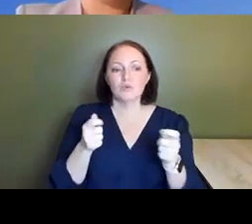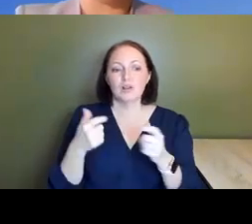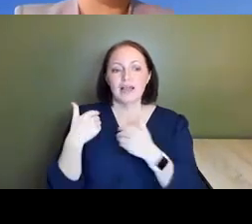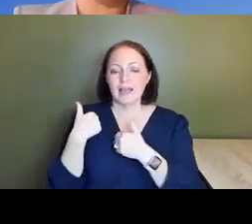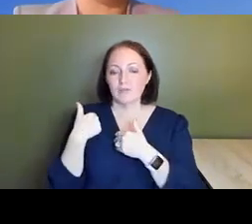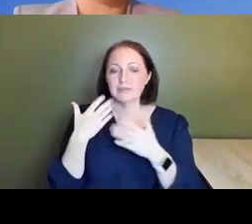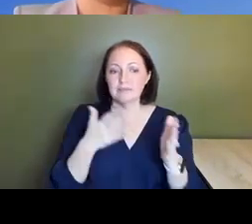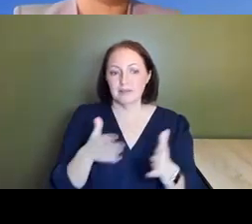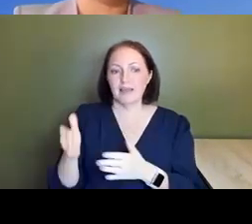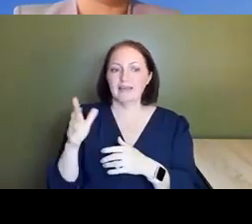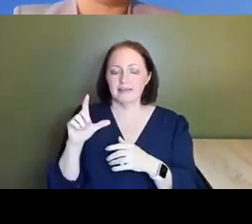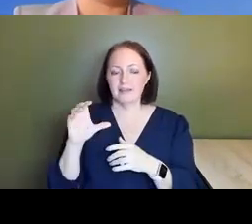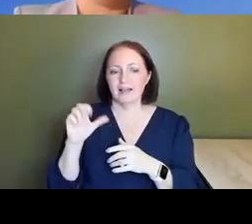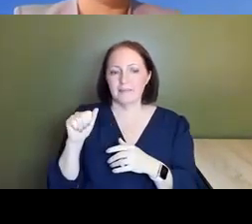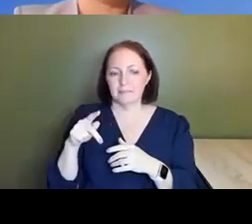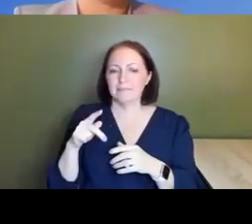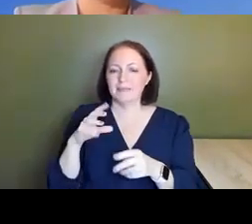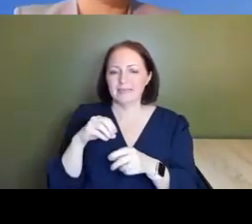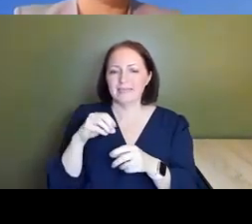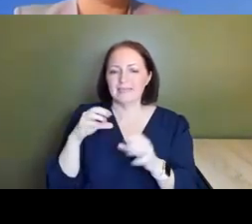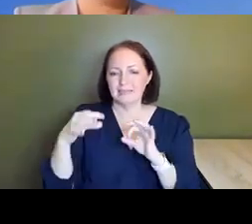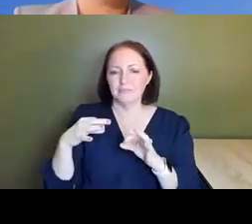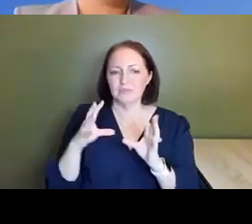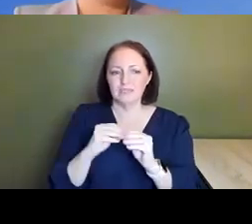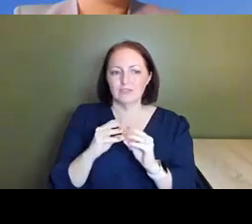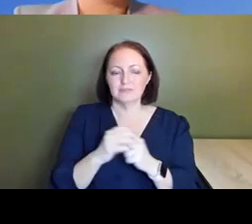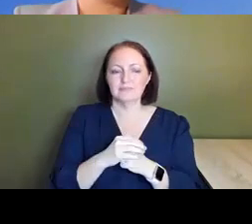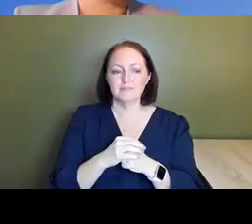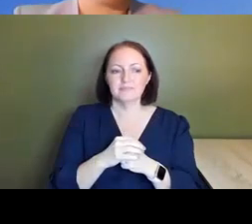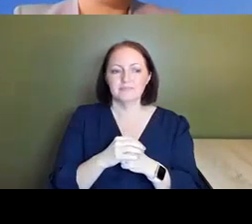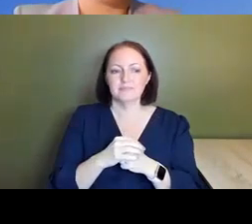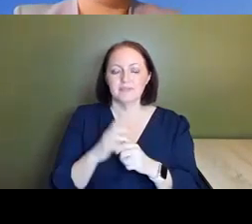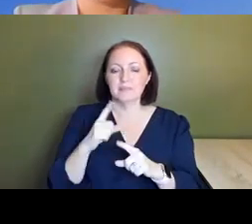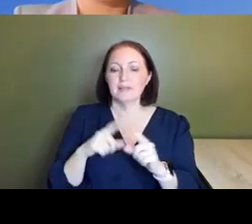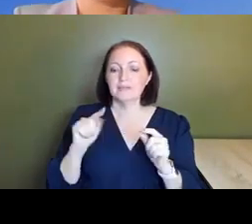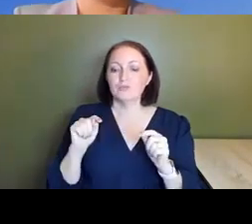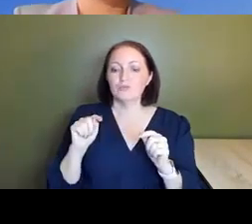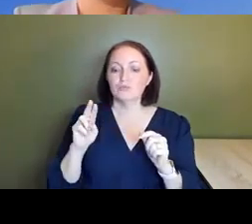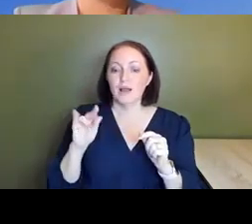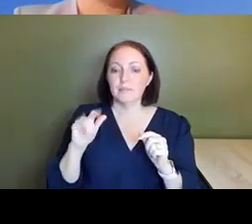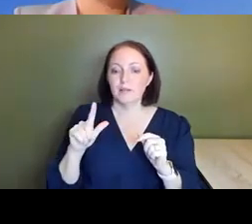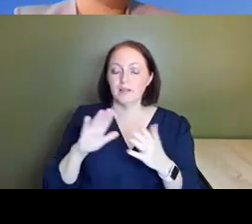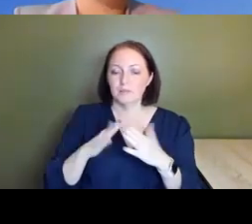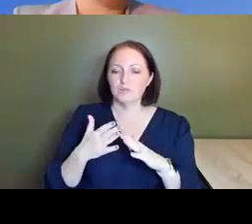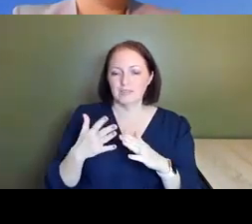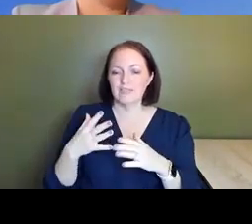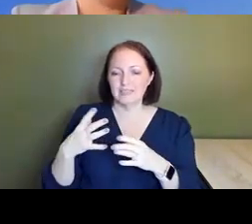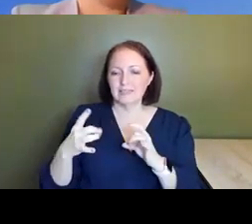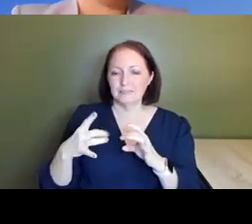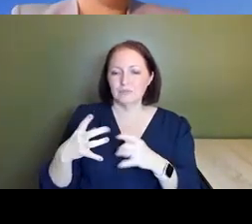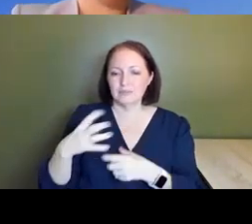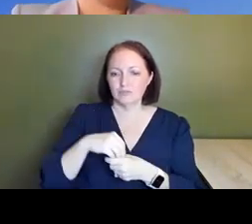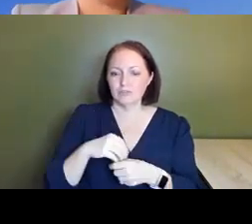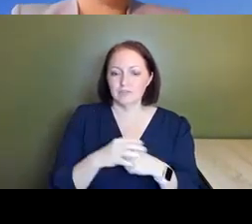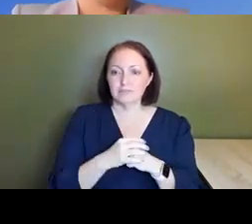Plan Input Sessions for your LCAP as well as Tribal Community Input Sessions. There